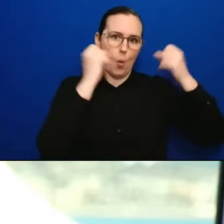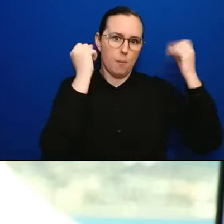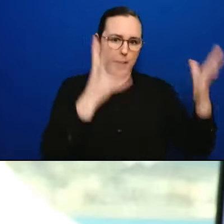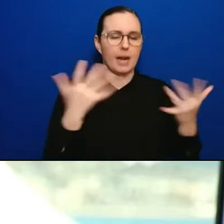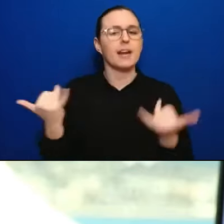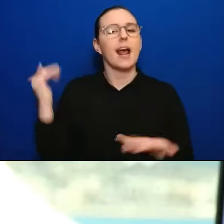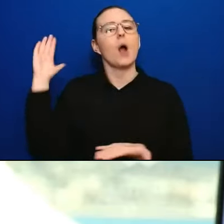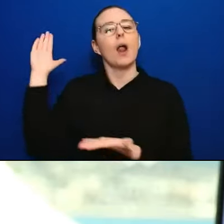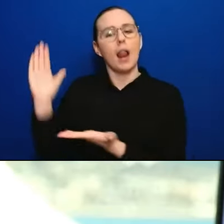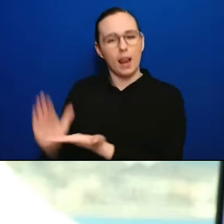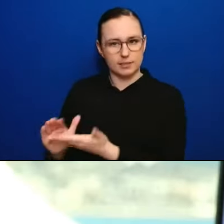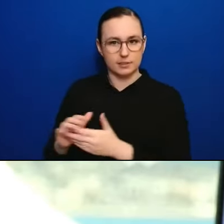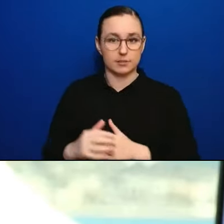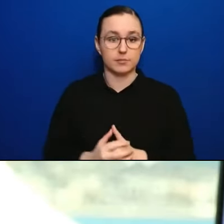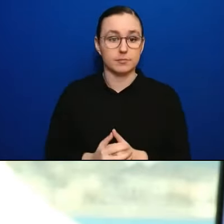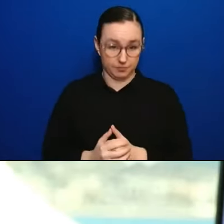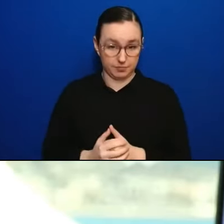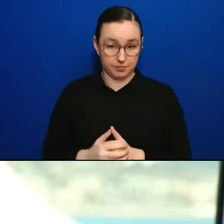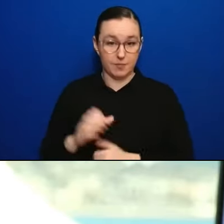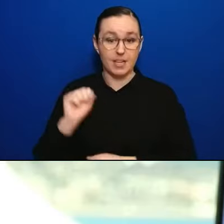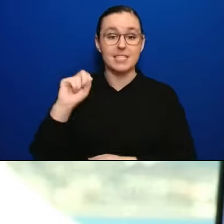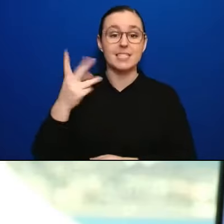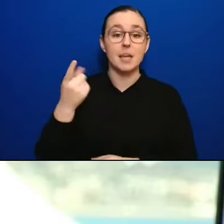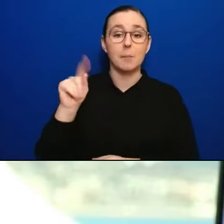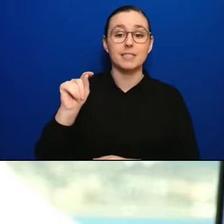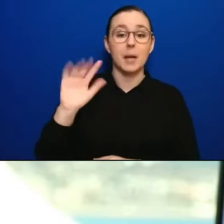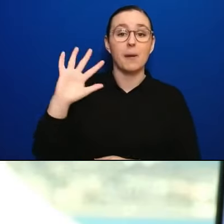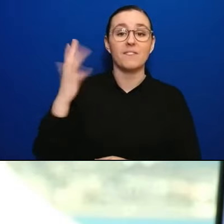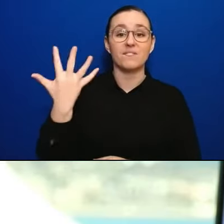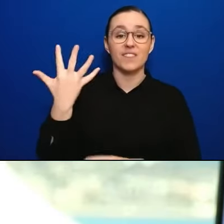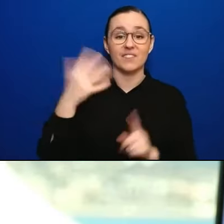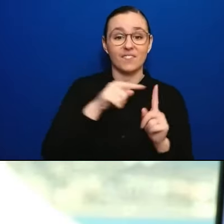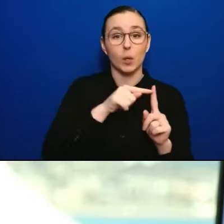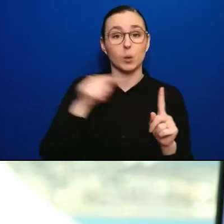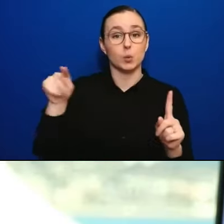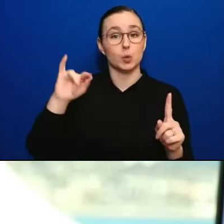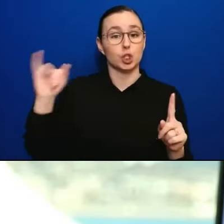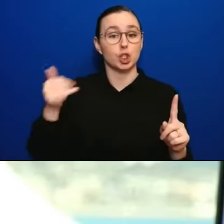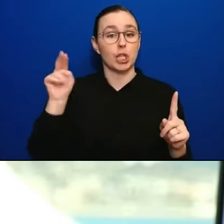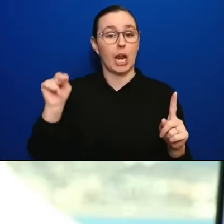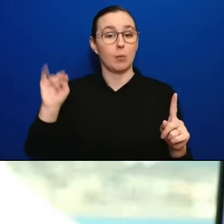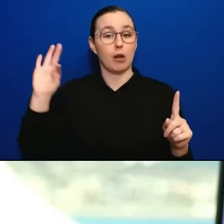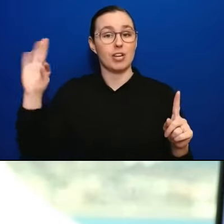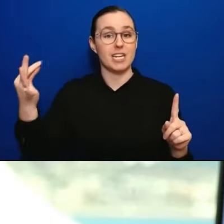period of the first phase, the